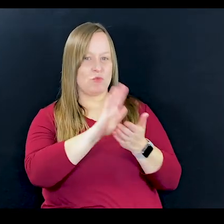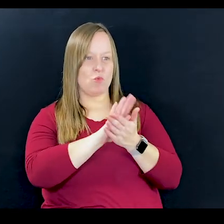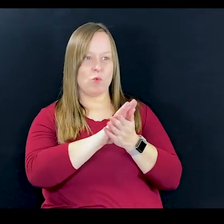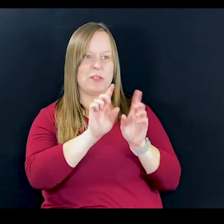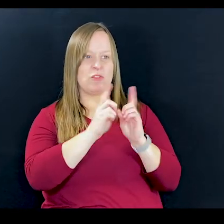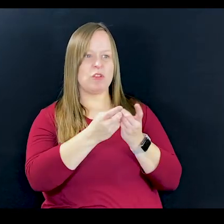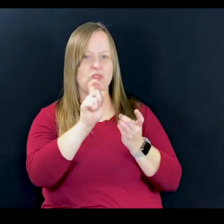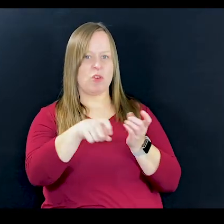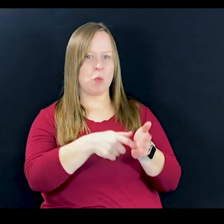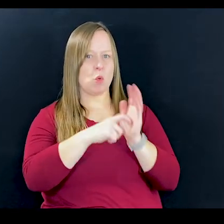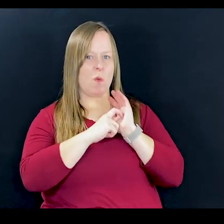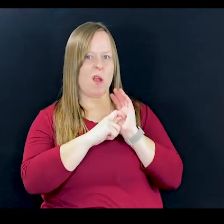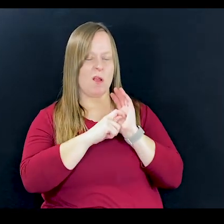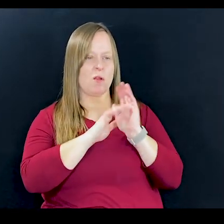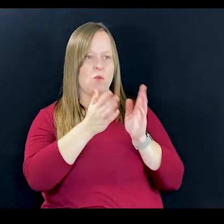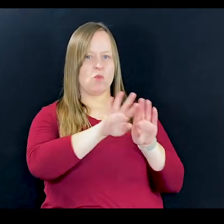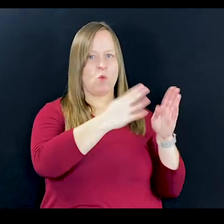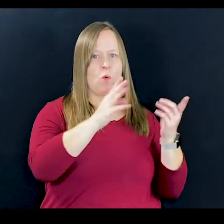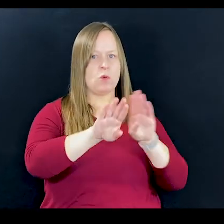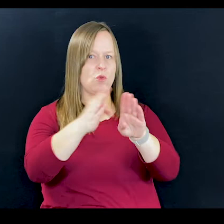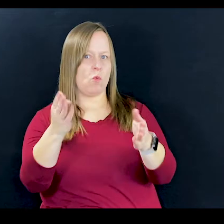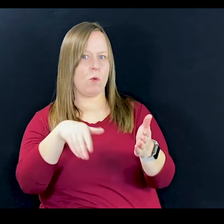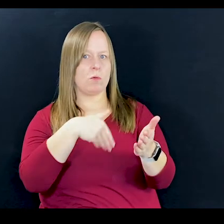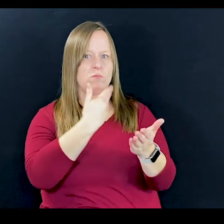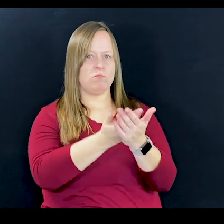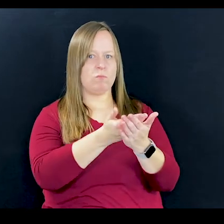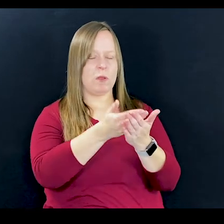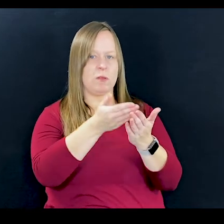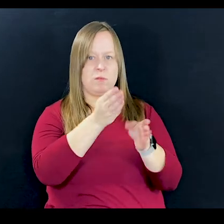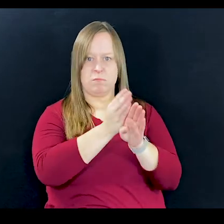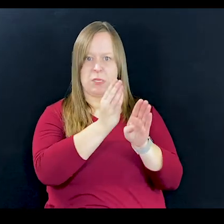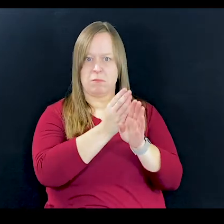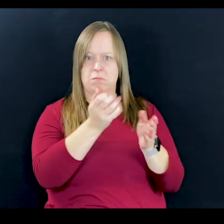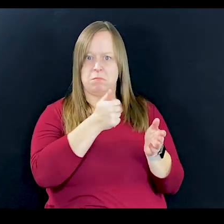school district was required to provide door-to-door transportation in this case.